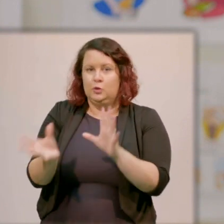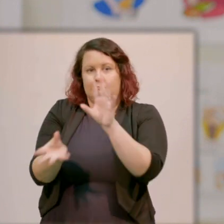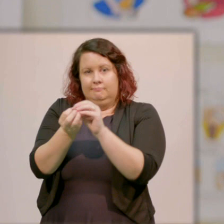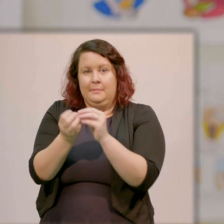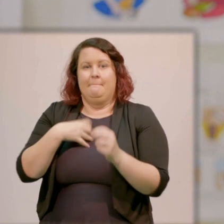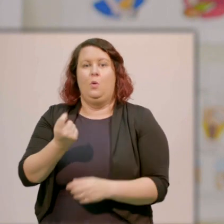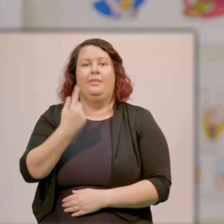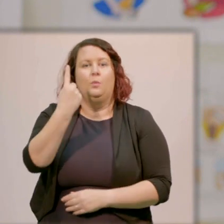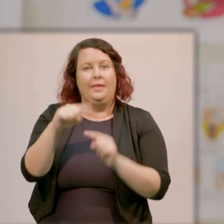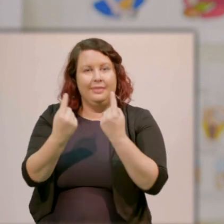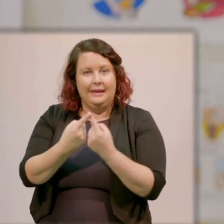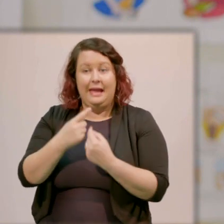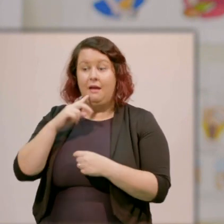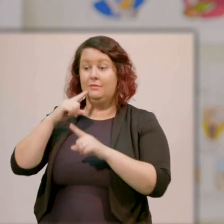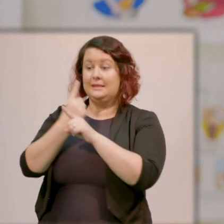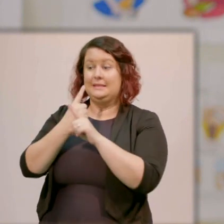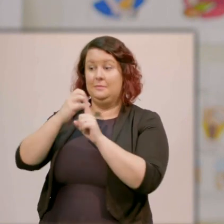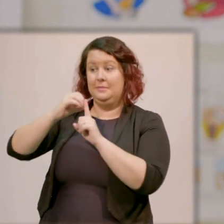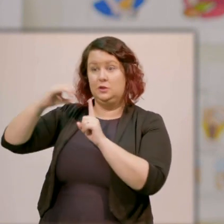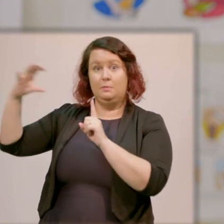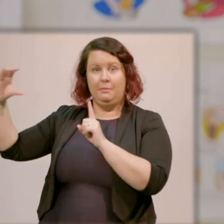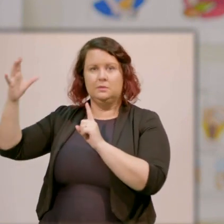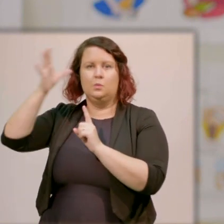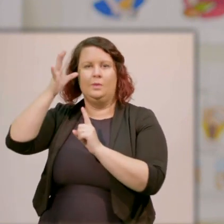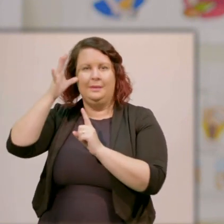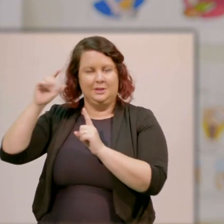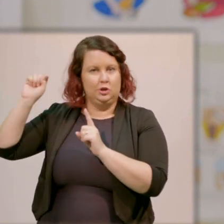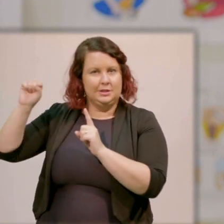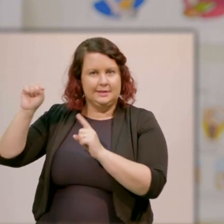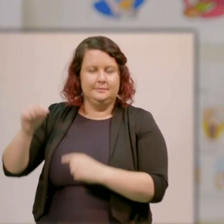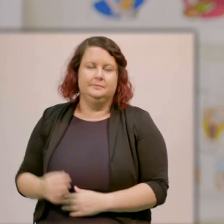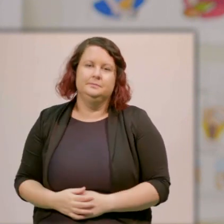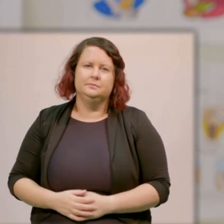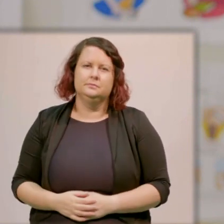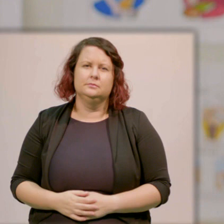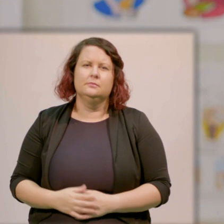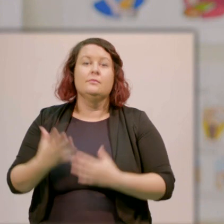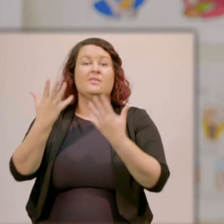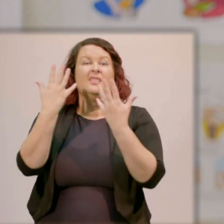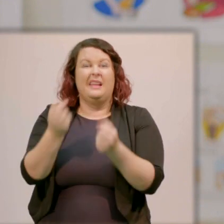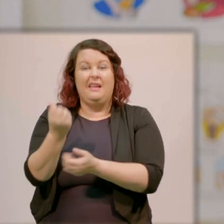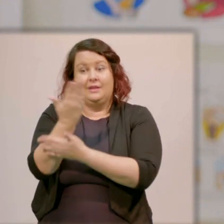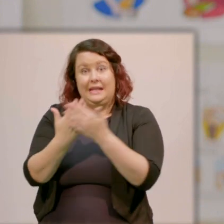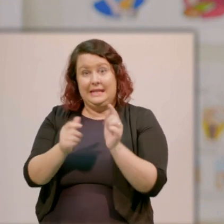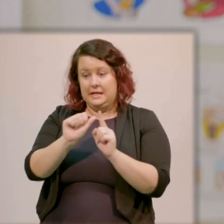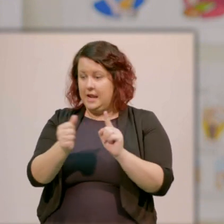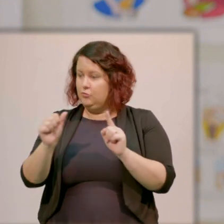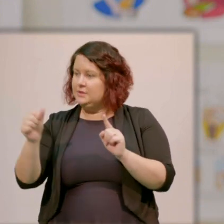You will, however, have been able to identify that this is a multimodal text, as it contains speech bubbles with images.